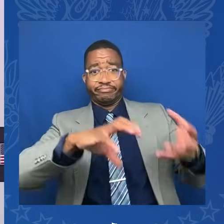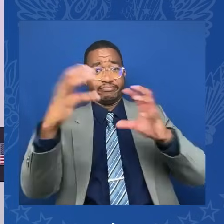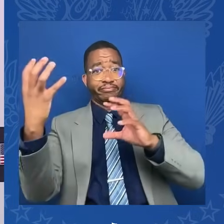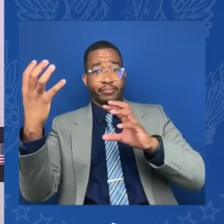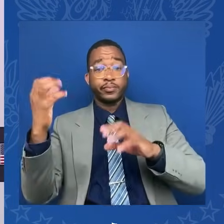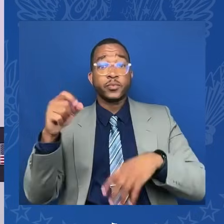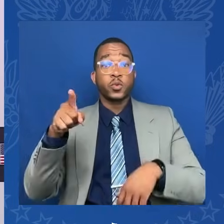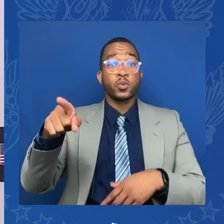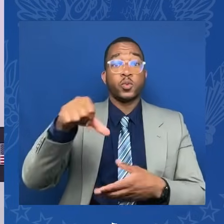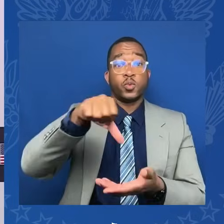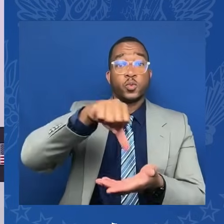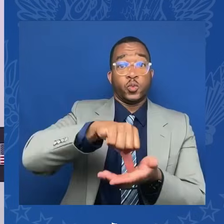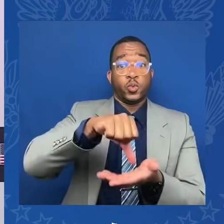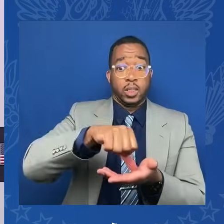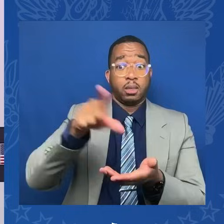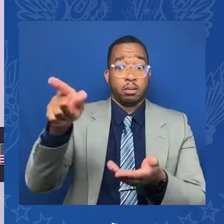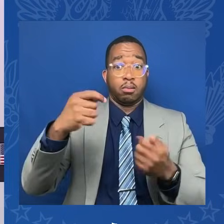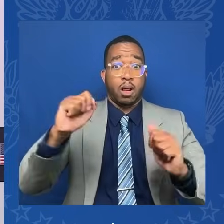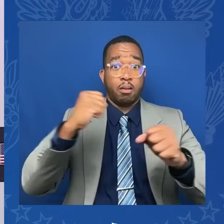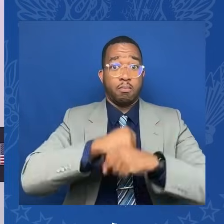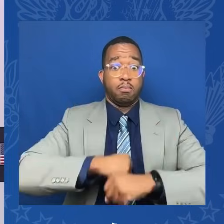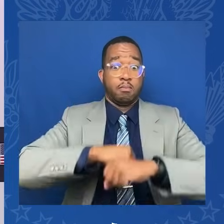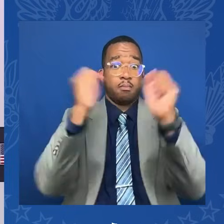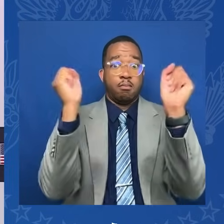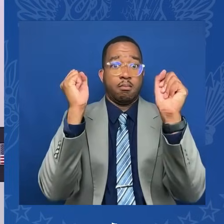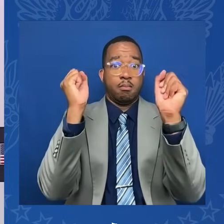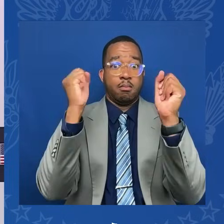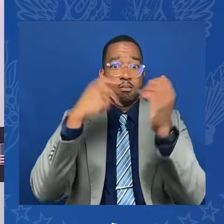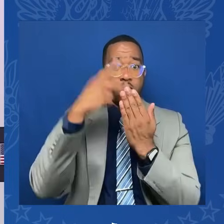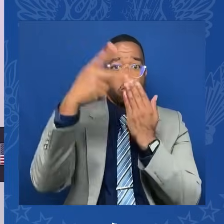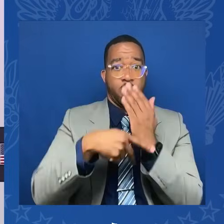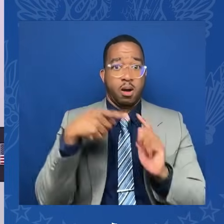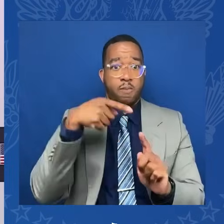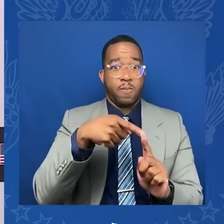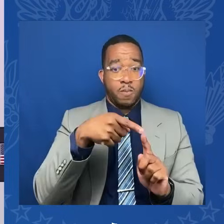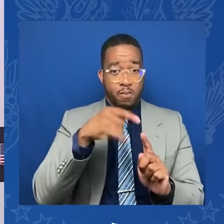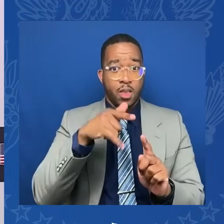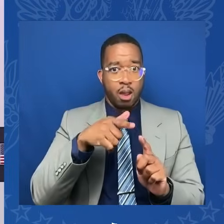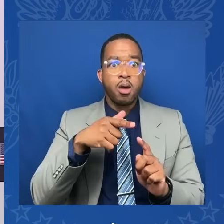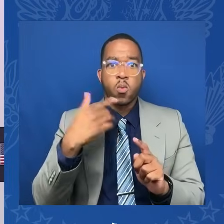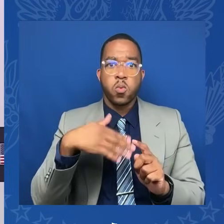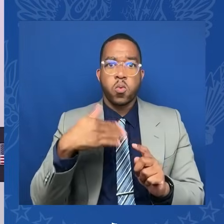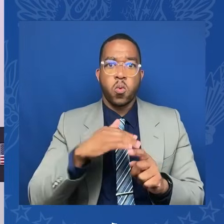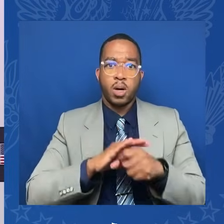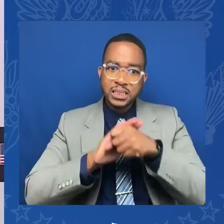to bring pressure to bear to counter this trend. And this was demonstrated recently enough,